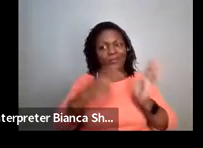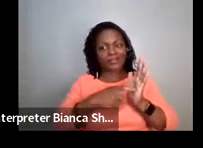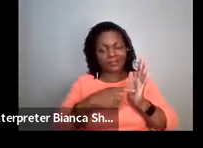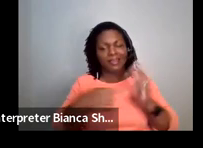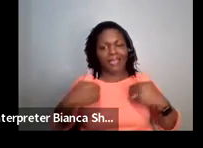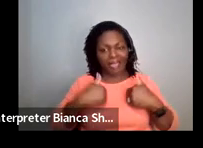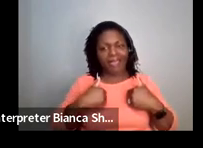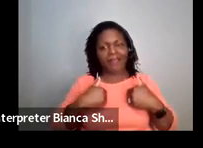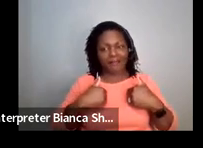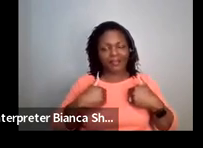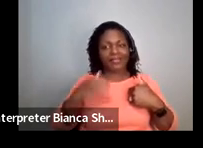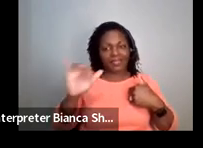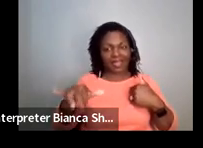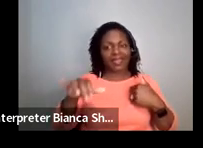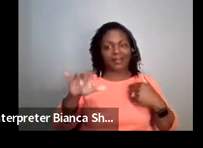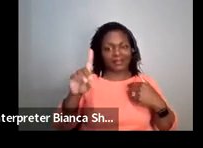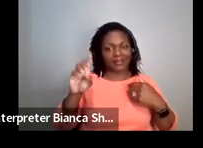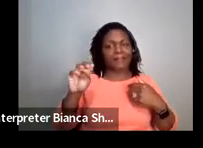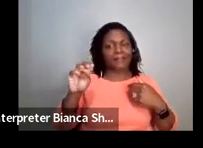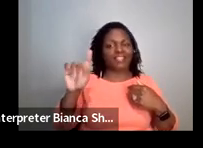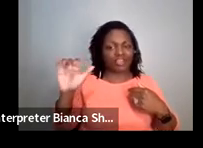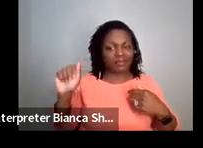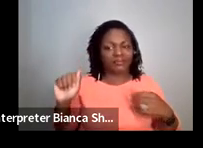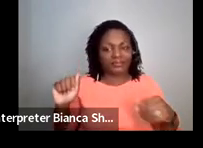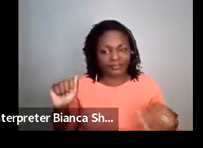Then we are seeing these younger onset diagnosis.